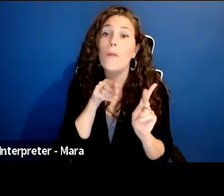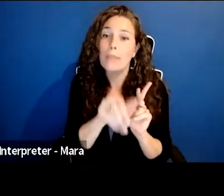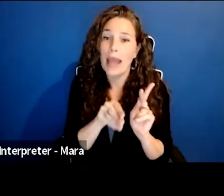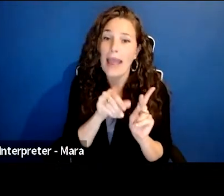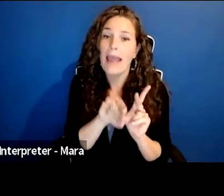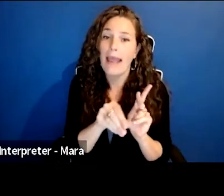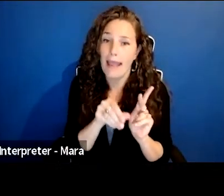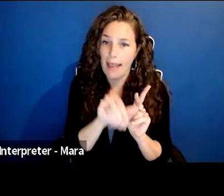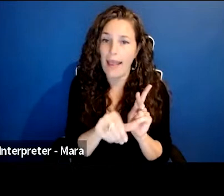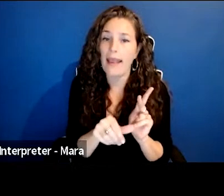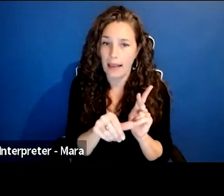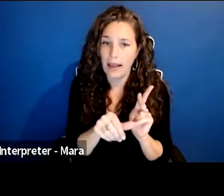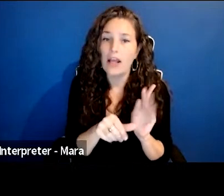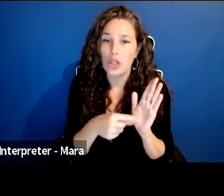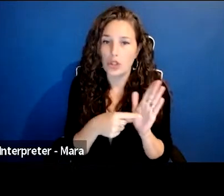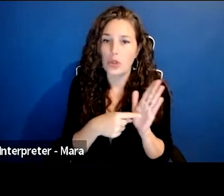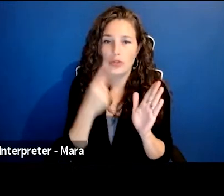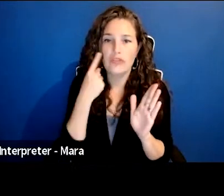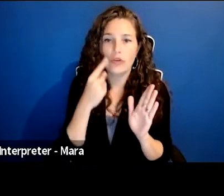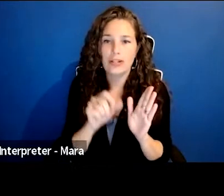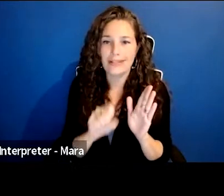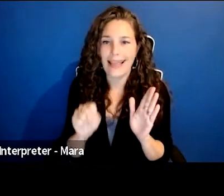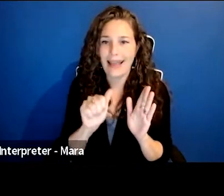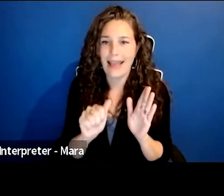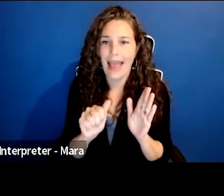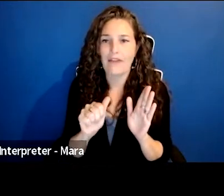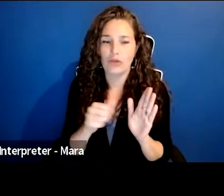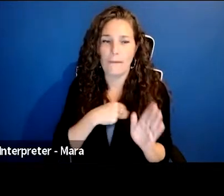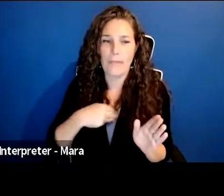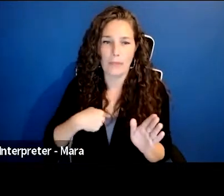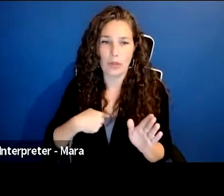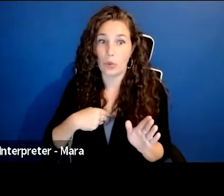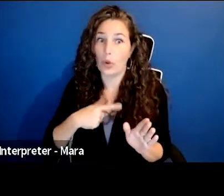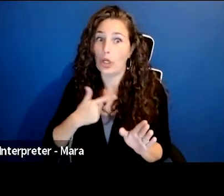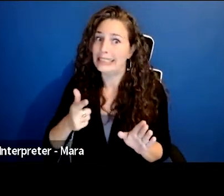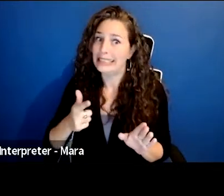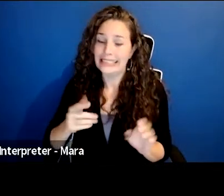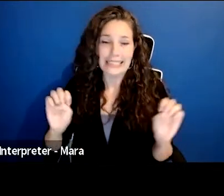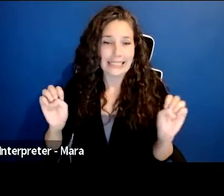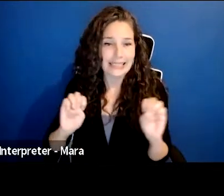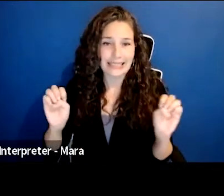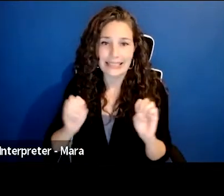who are in current financial crisis. And that's due to an unexpected crisis.